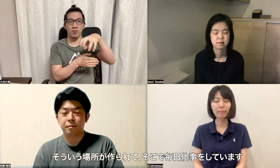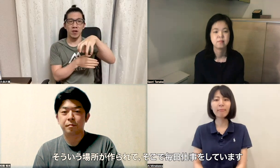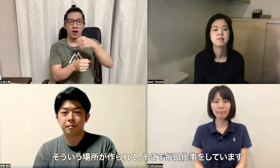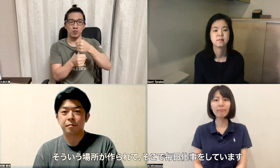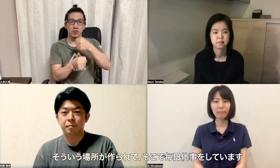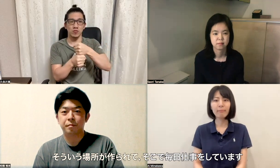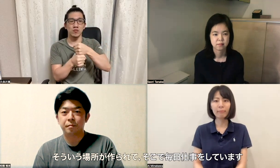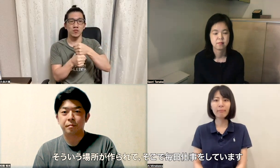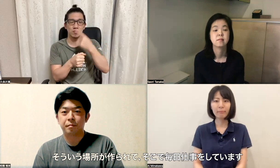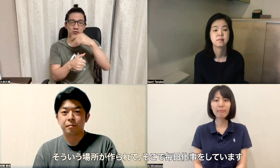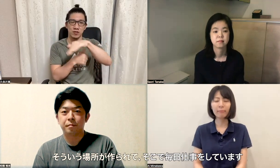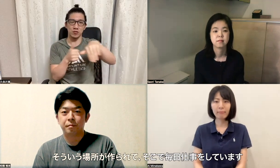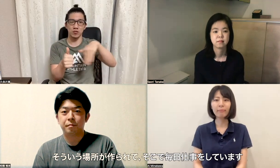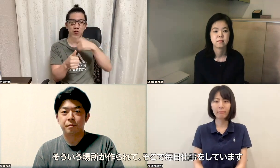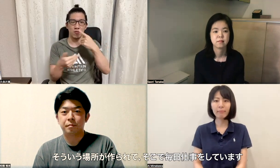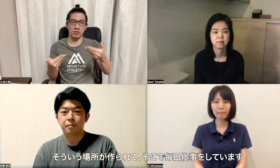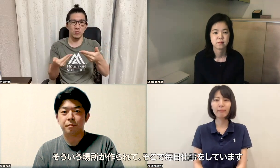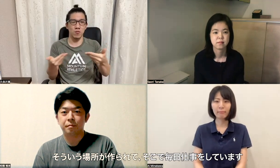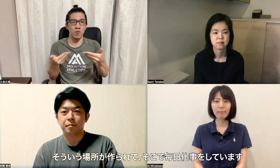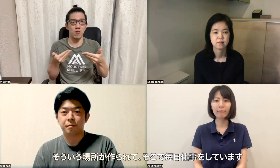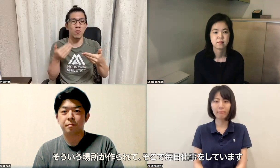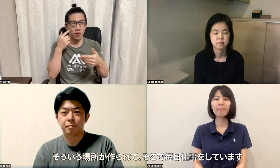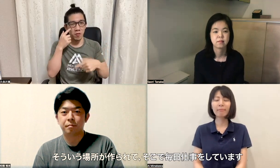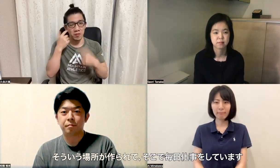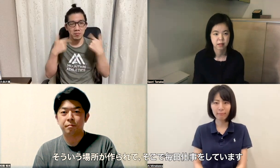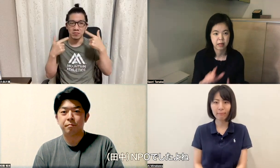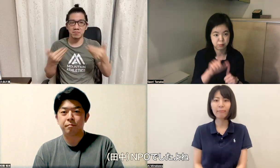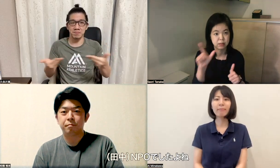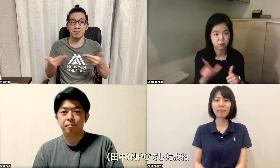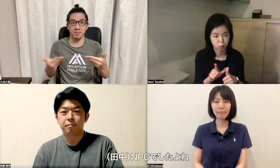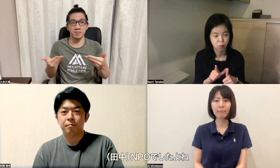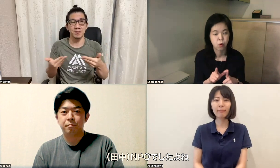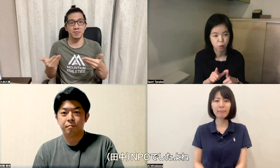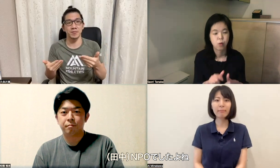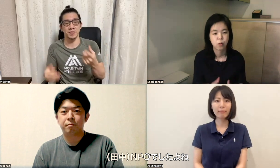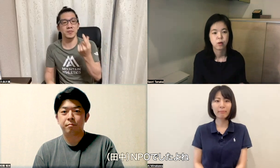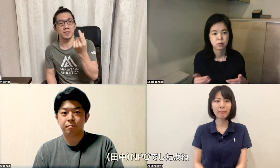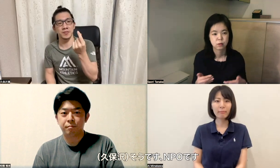I work there every day. (ST) It's an NPO, right?